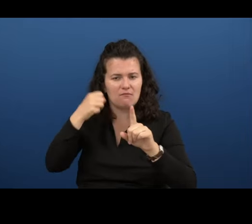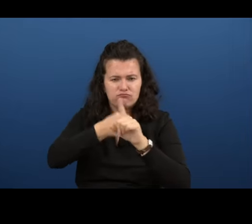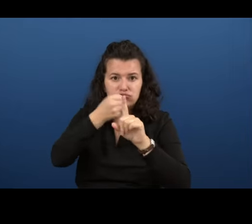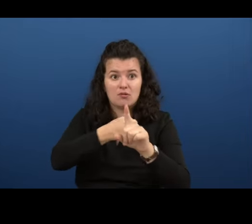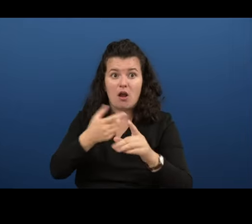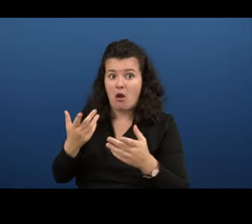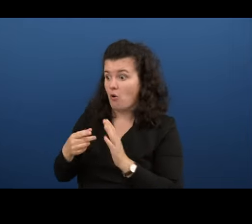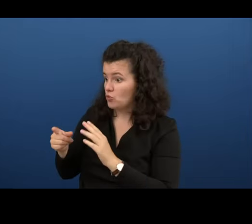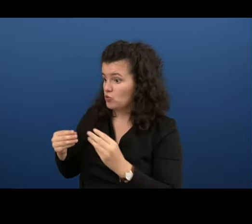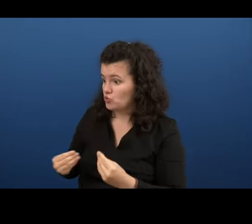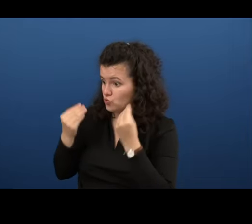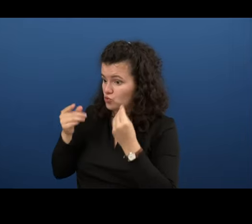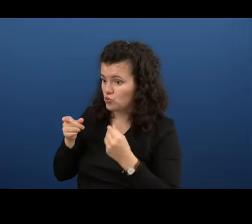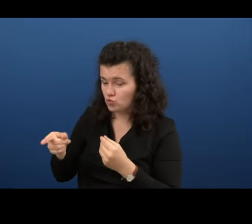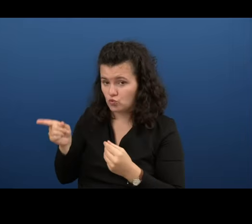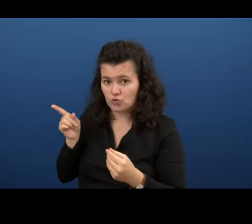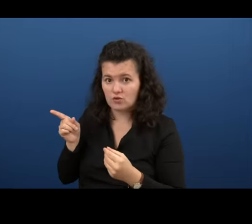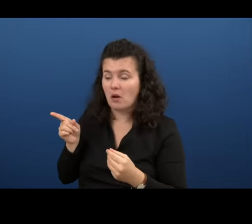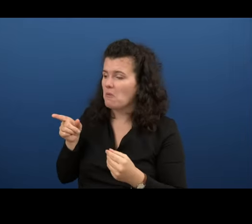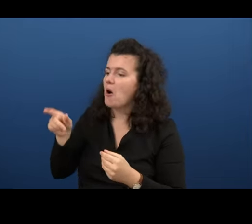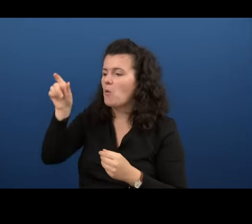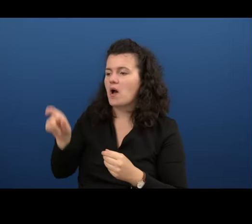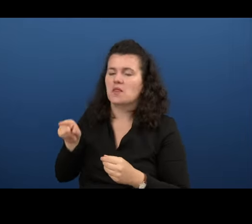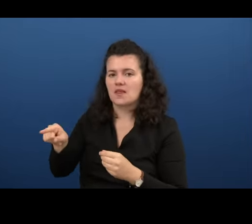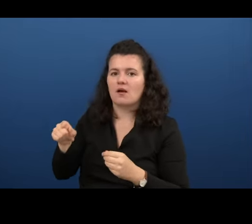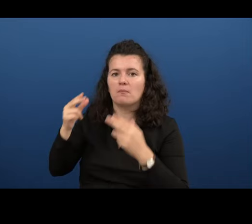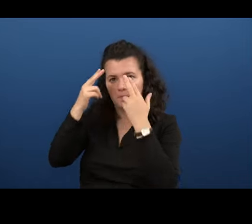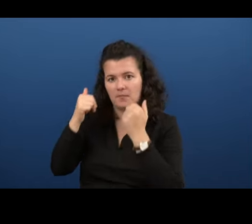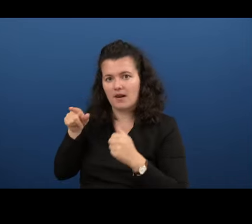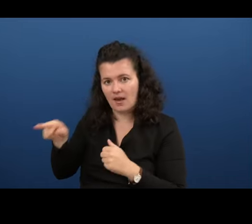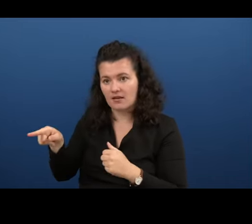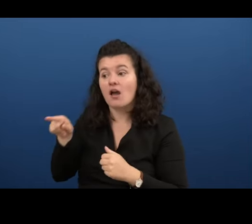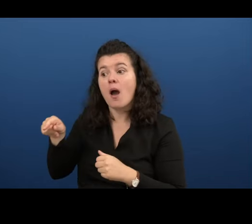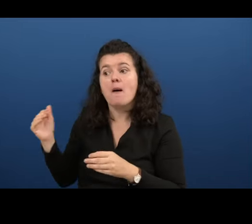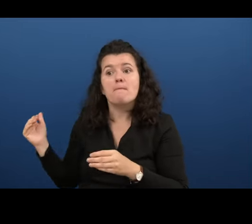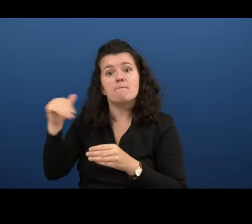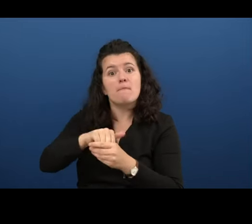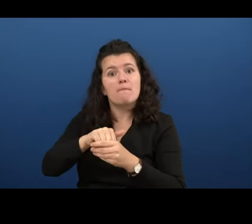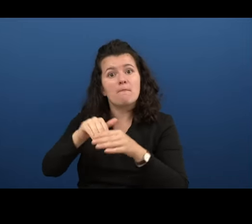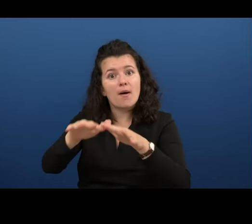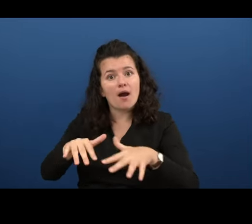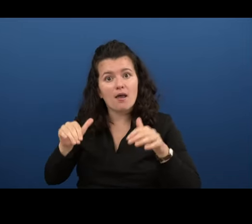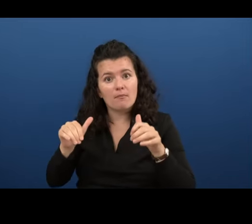this one you do is visually impaired was an MP Member of Parliament, we ever nominated